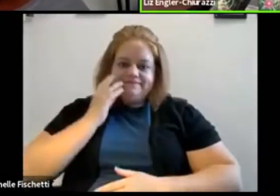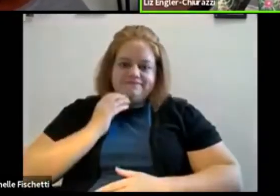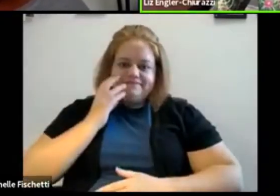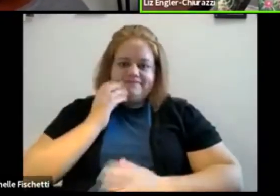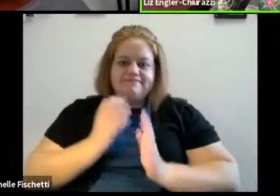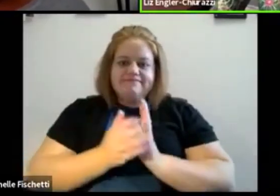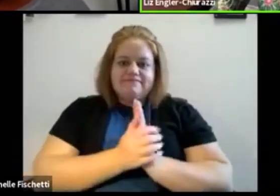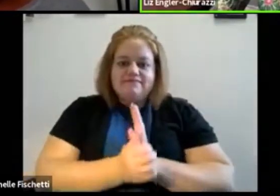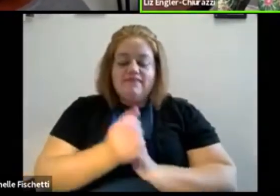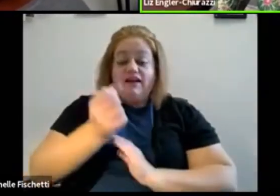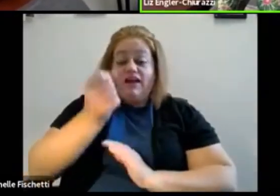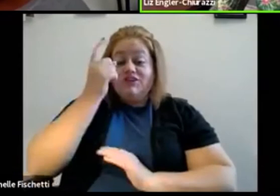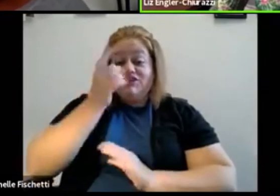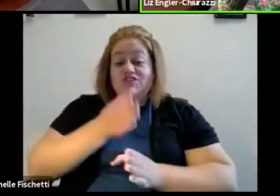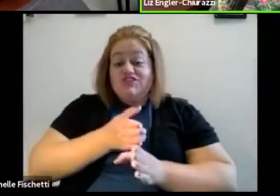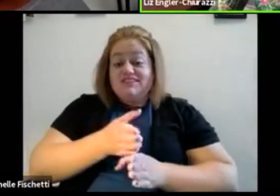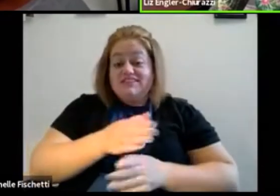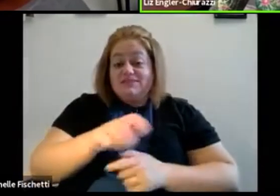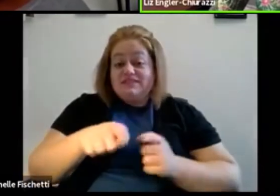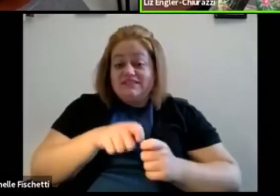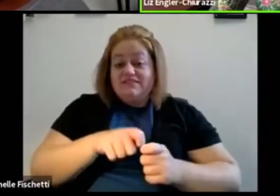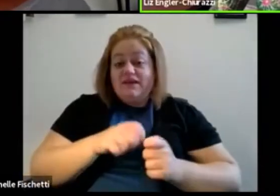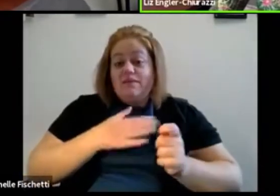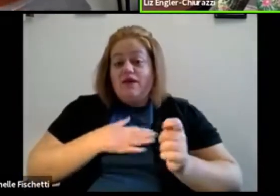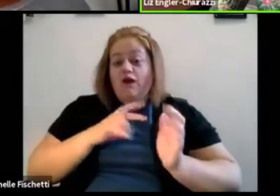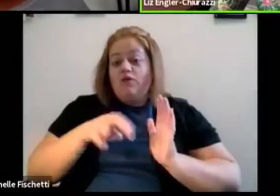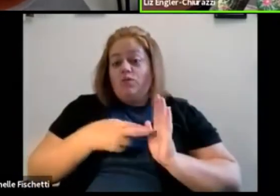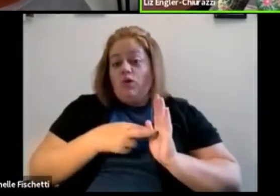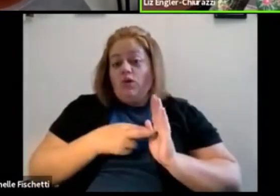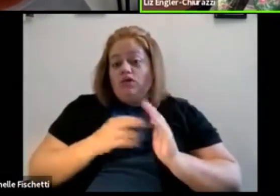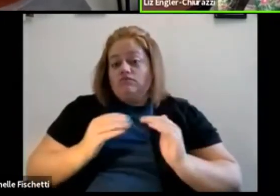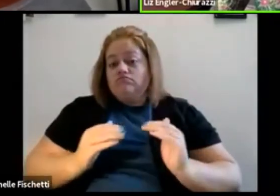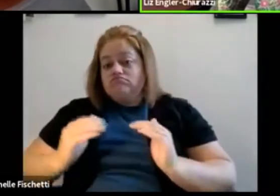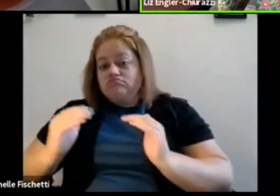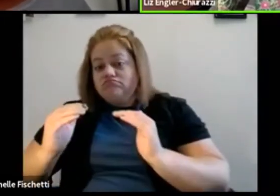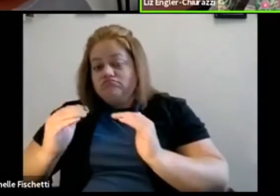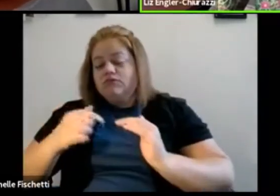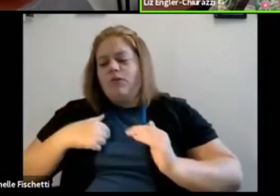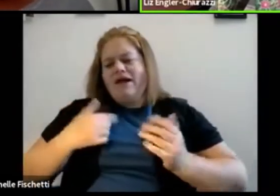my job transitioned a little bit so now I still do some work in the lab don't